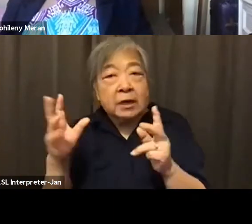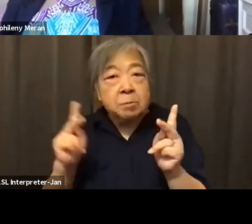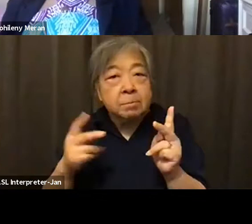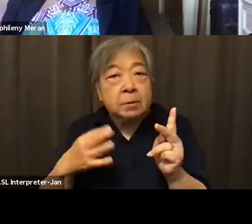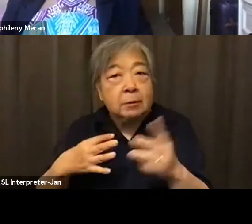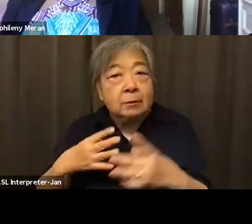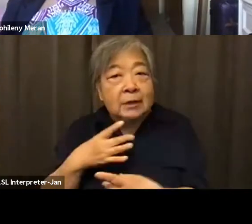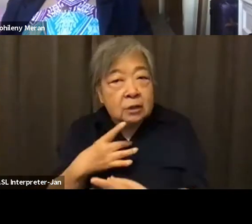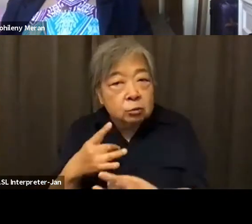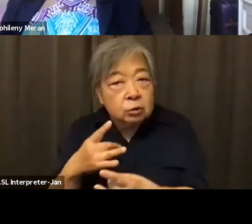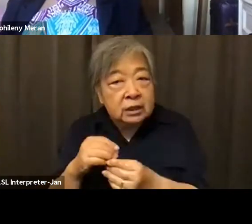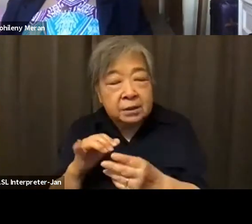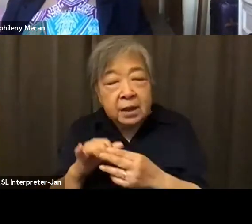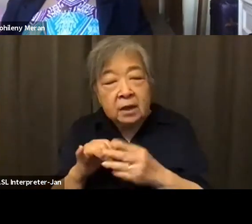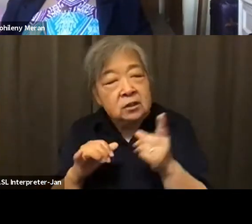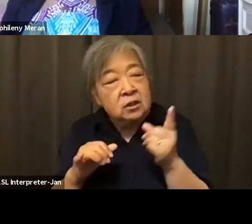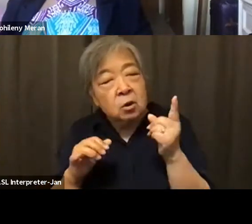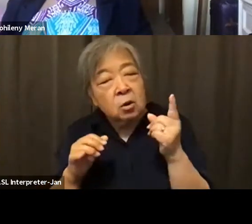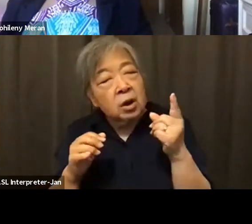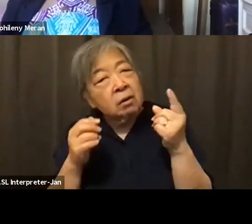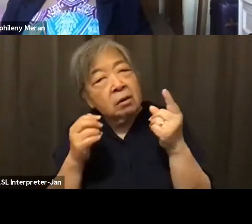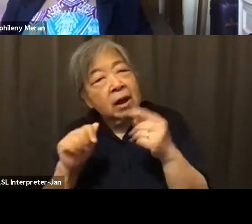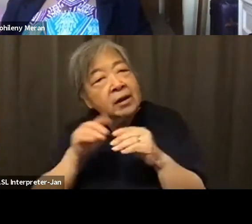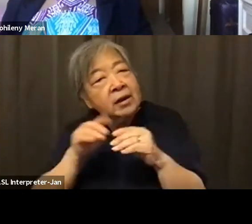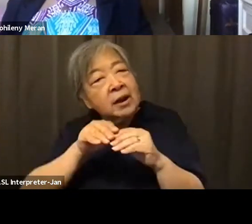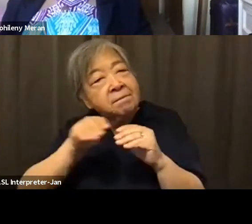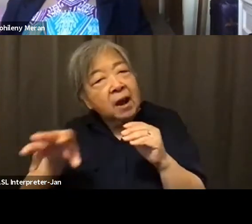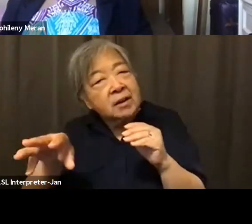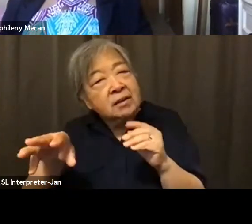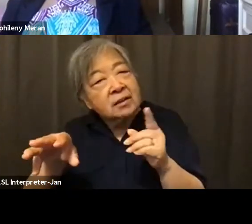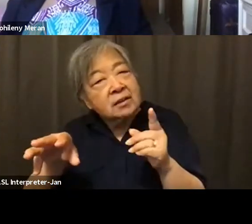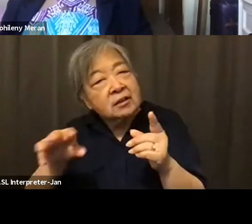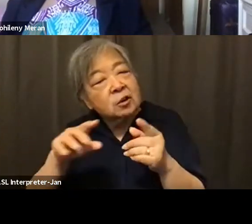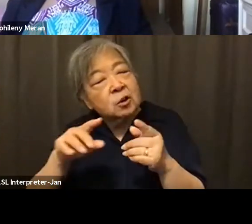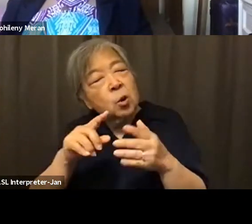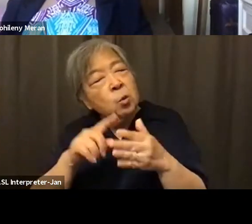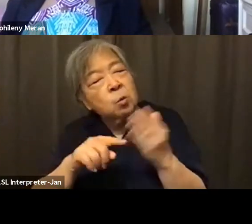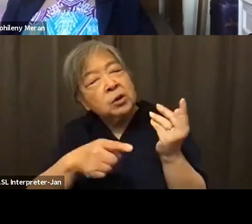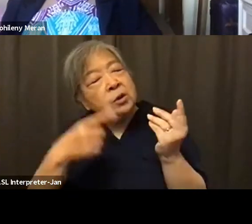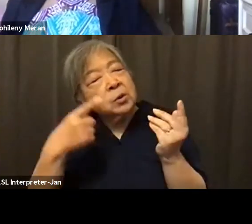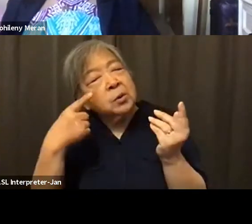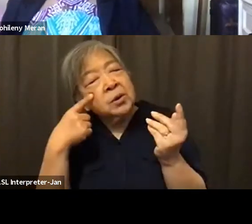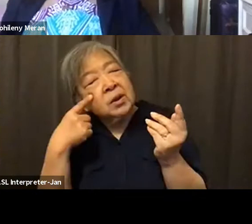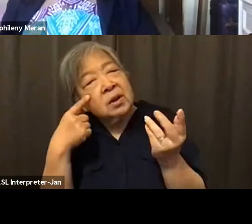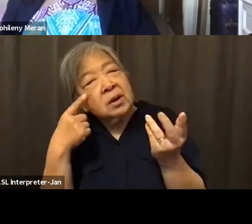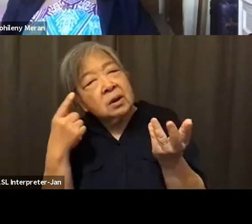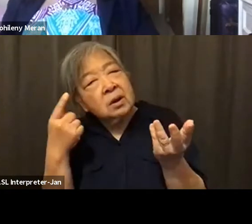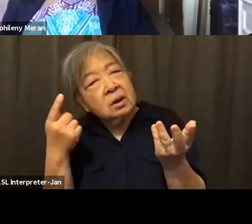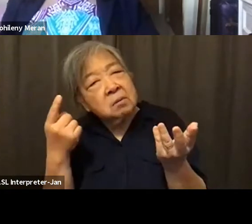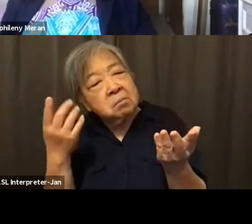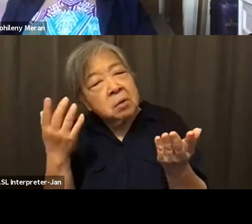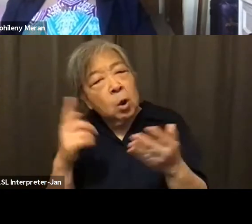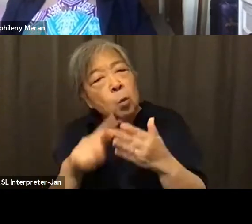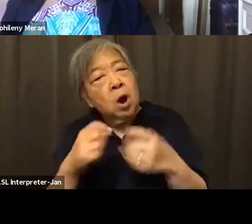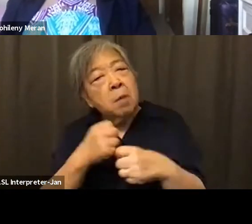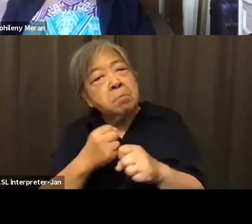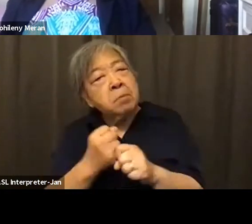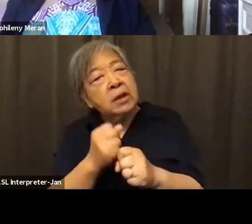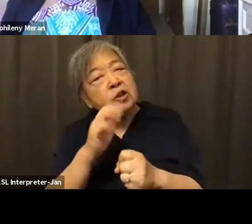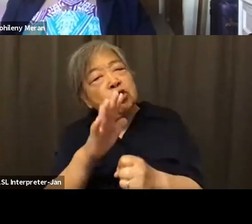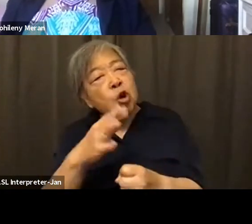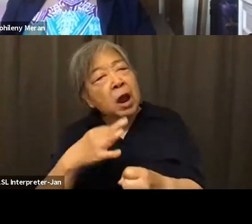Any quick advice as far as what you think made your application kind of stand out?